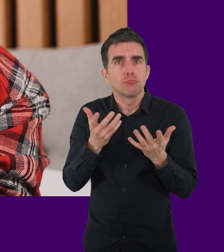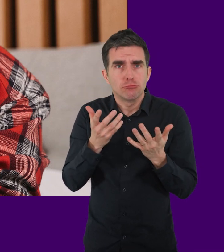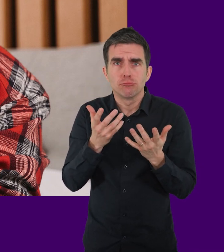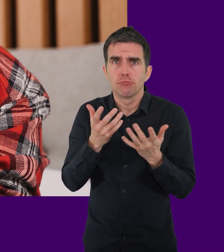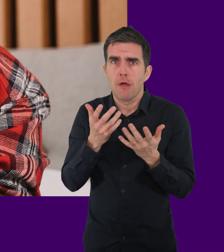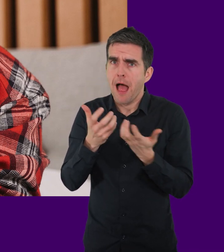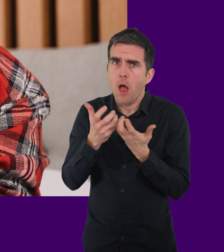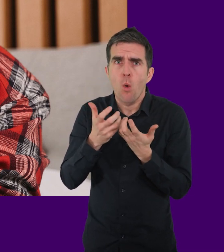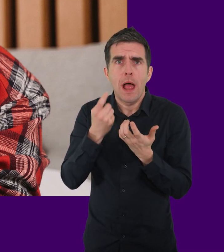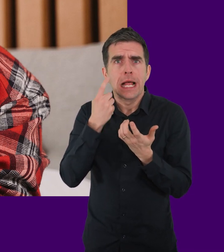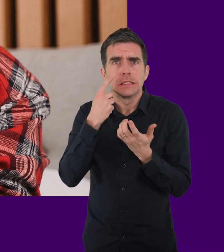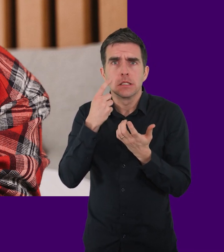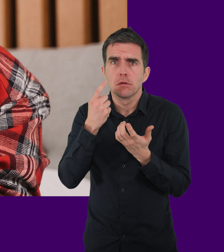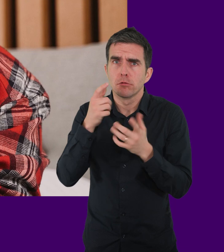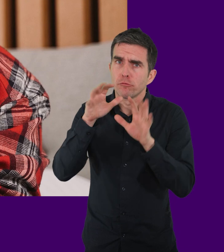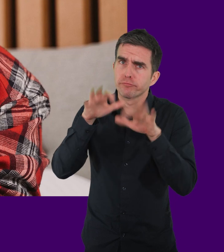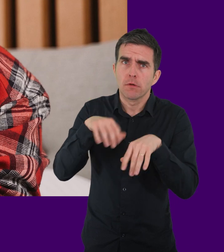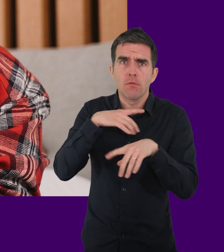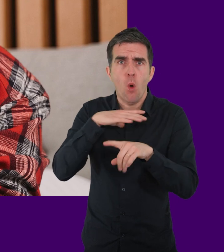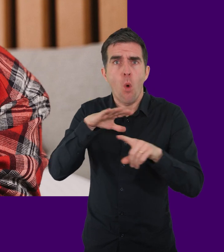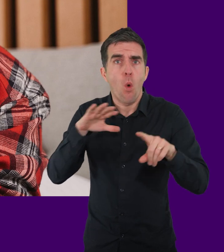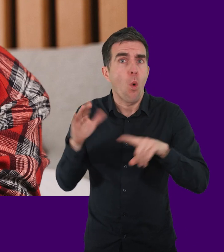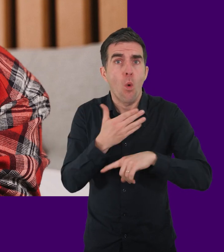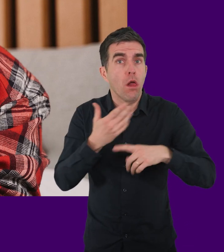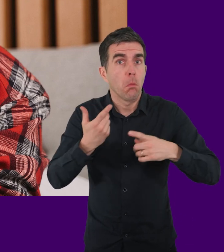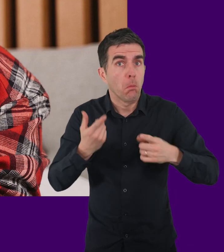So, what makes form fields easy to understand and fill in for everyone?